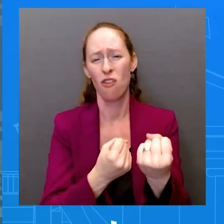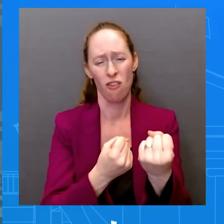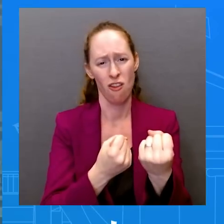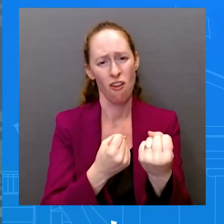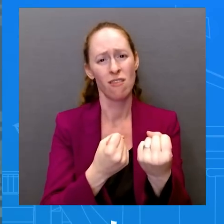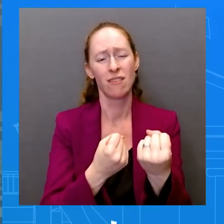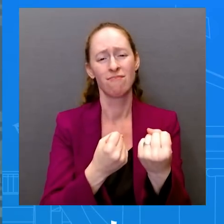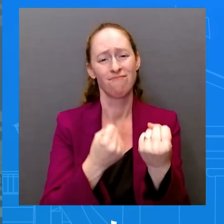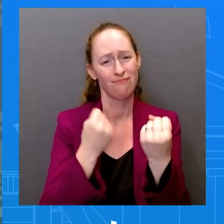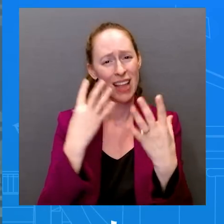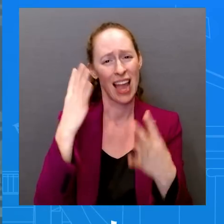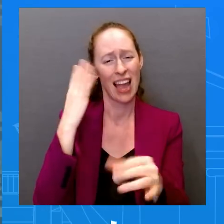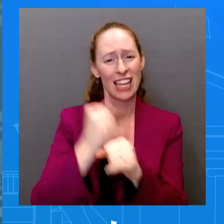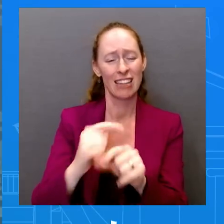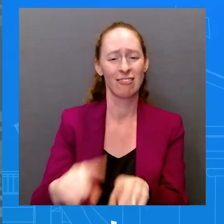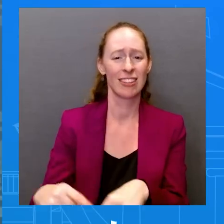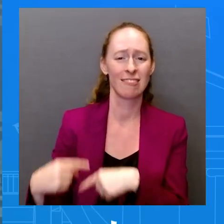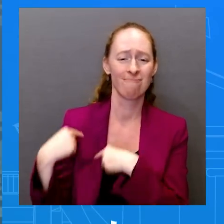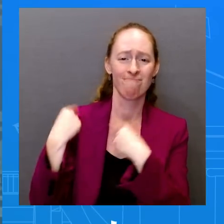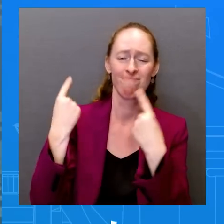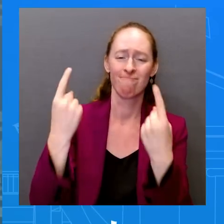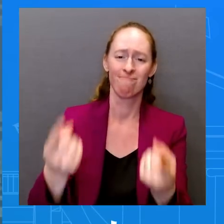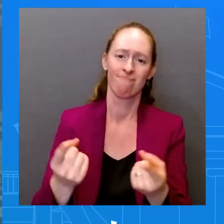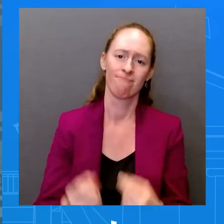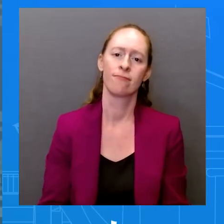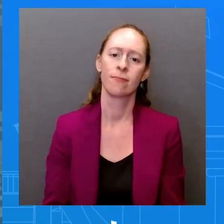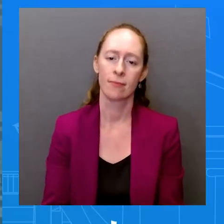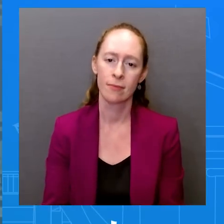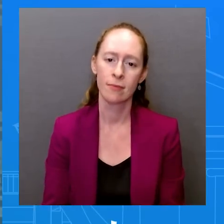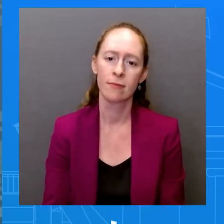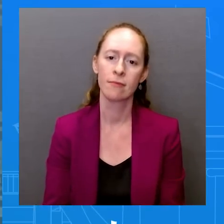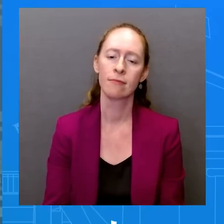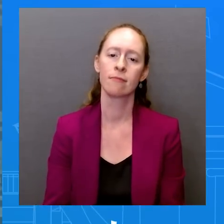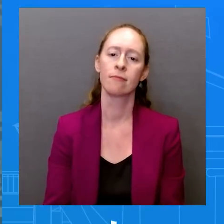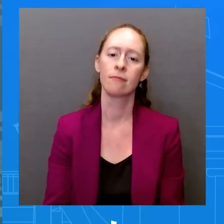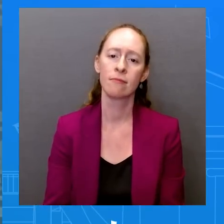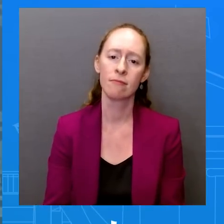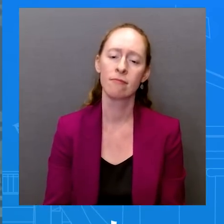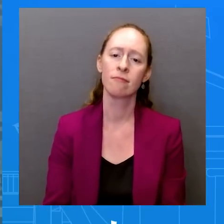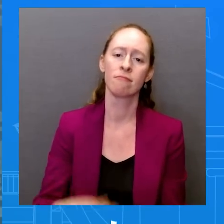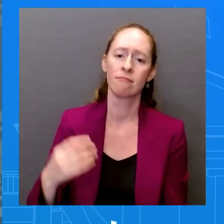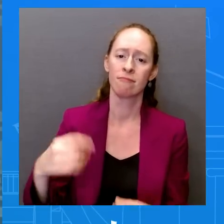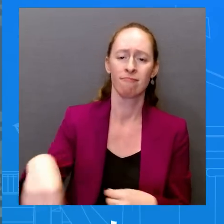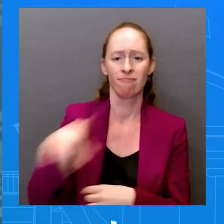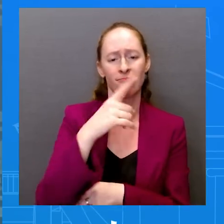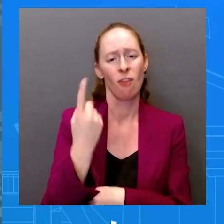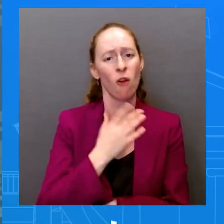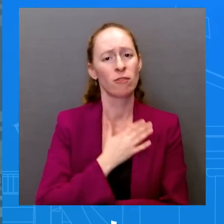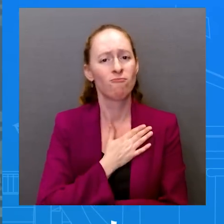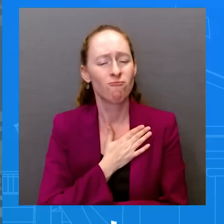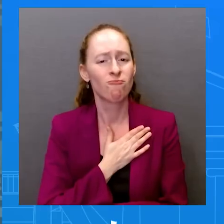the United Kingdom is one of our closest allies. And, again, our hearts go to the people